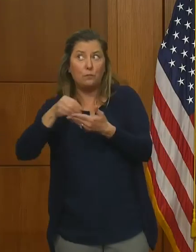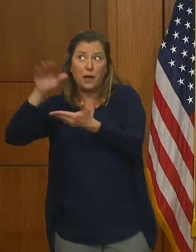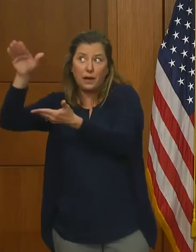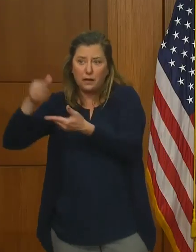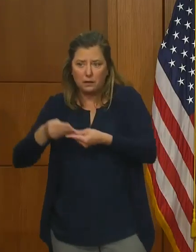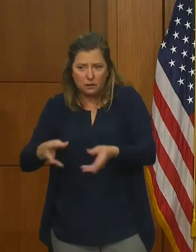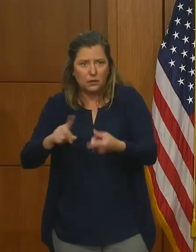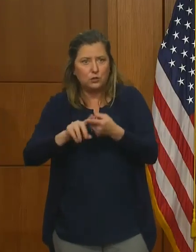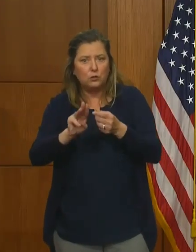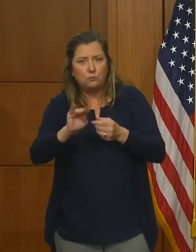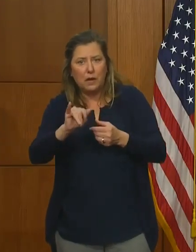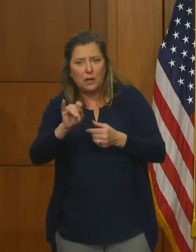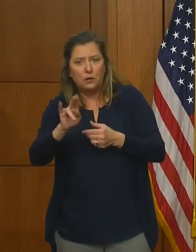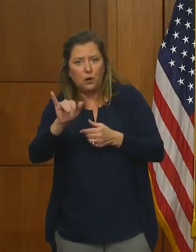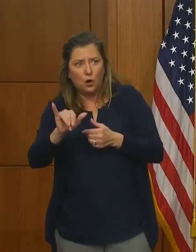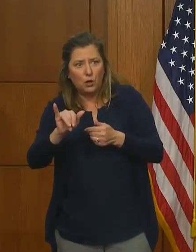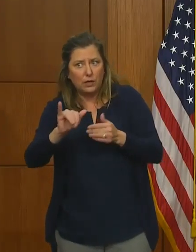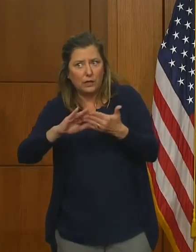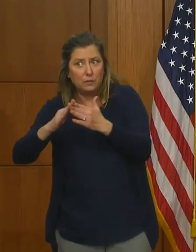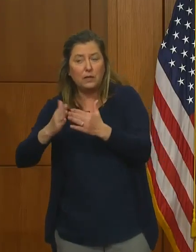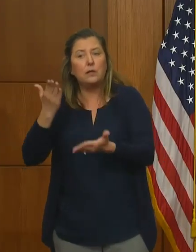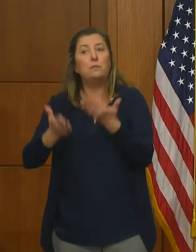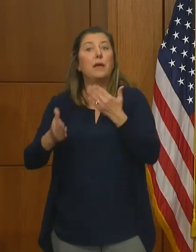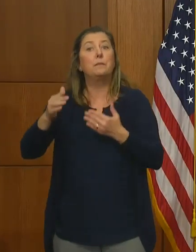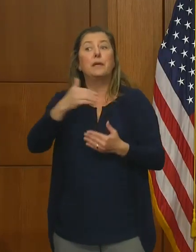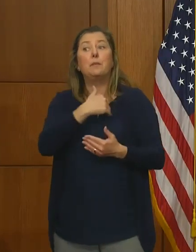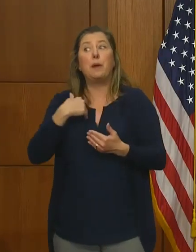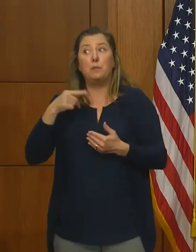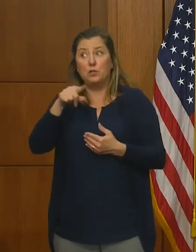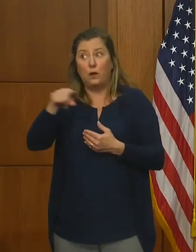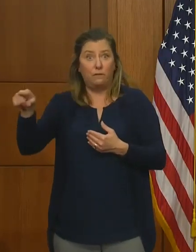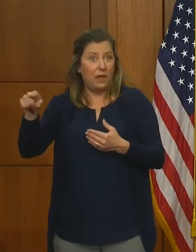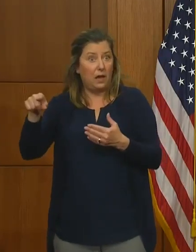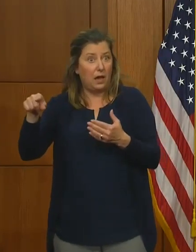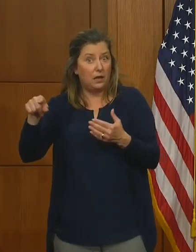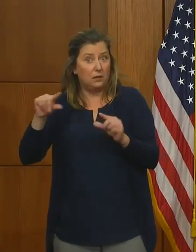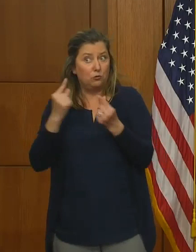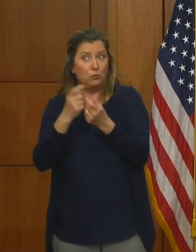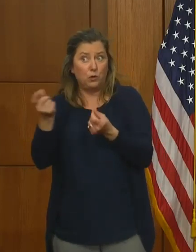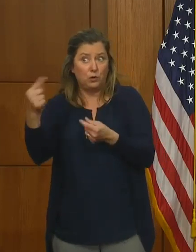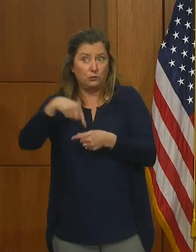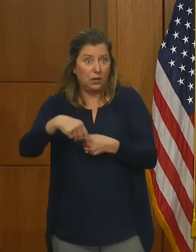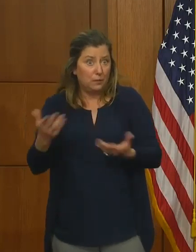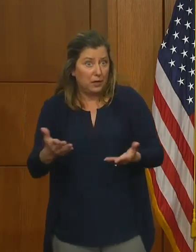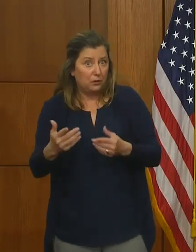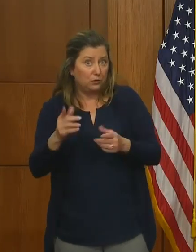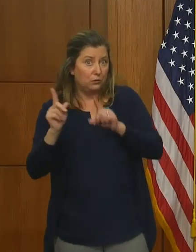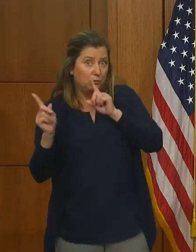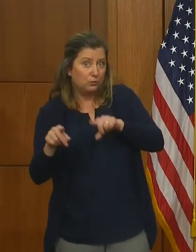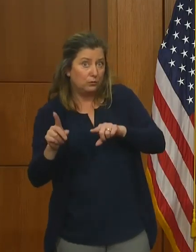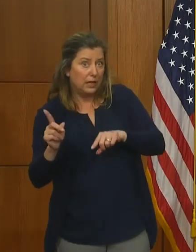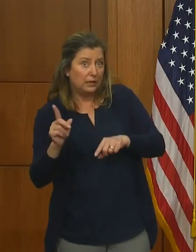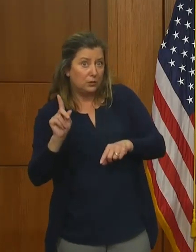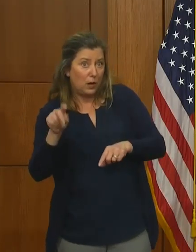TEAM SPEAKER TO EFFORTS. MARBLE